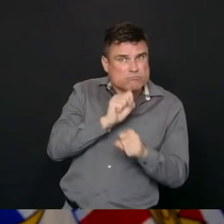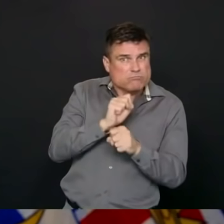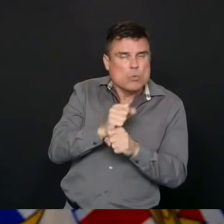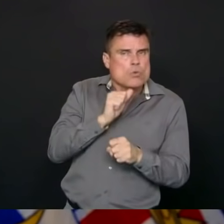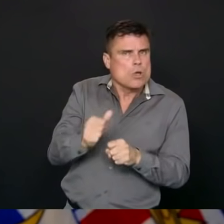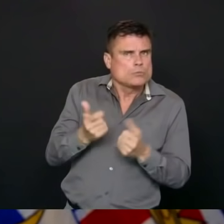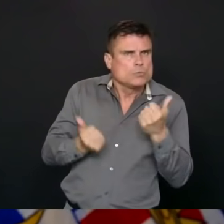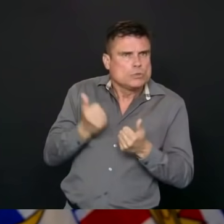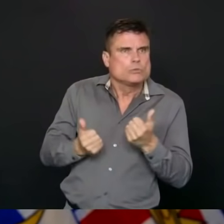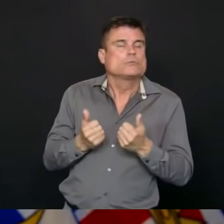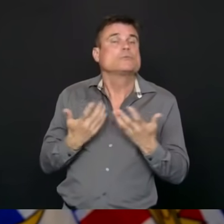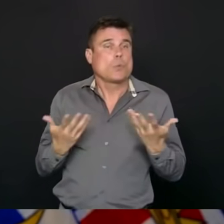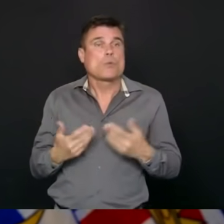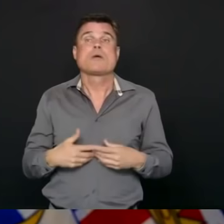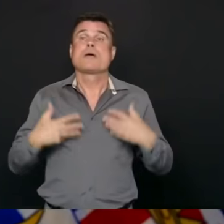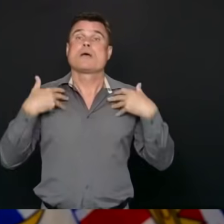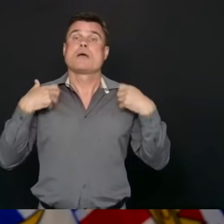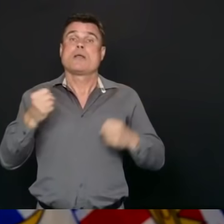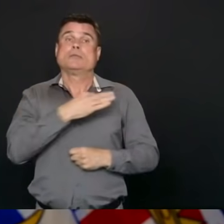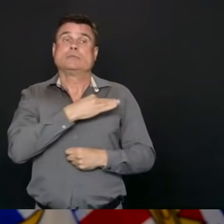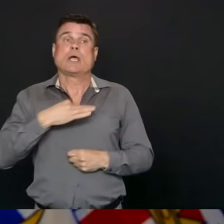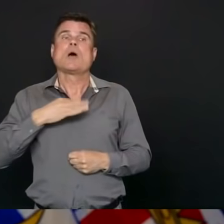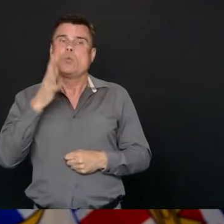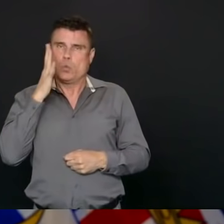anybody who develops COVID-19.